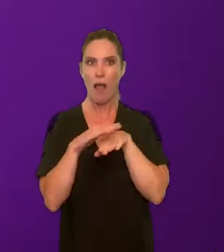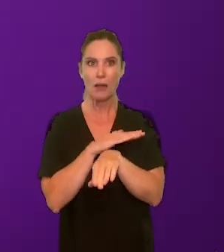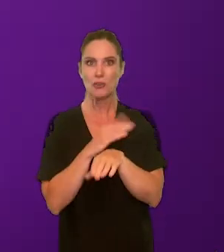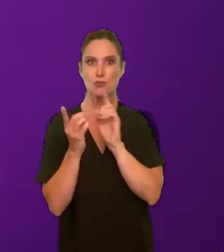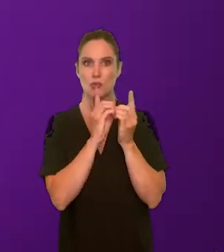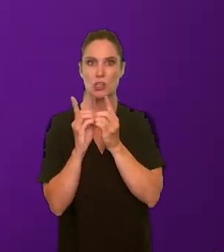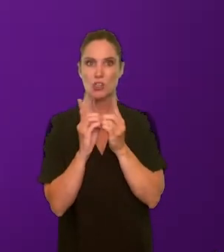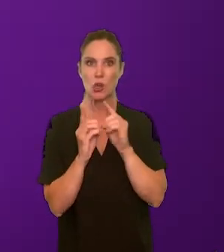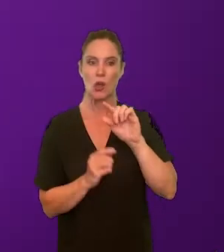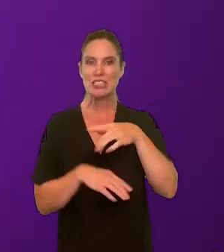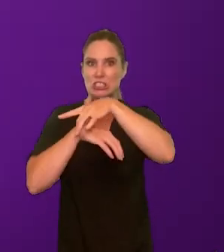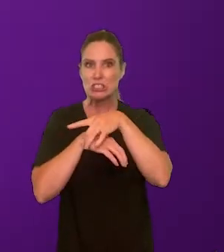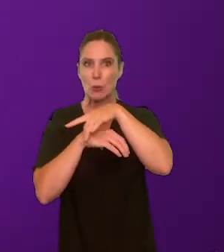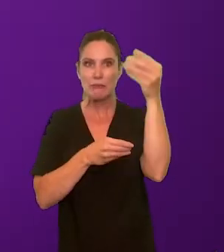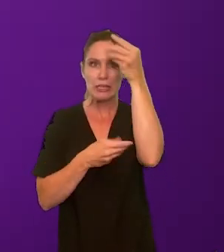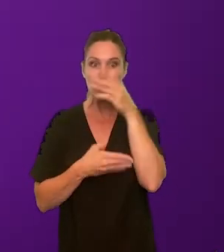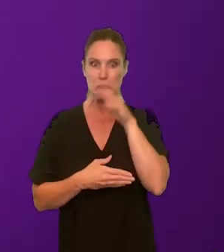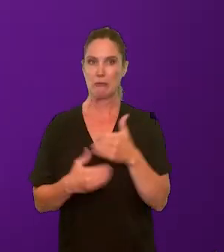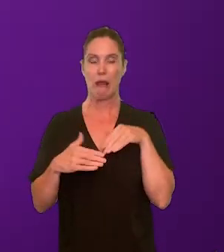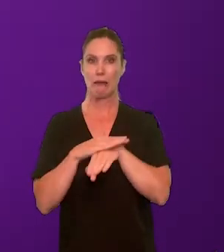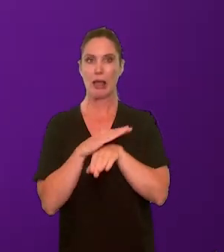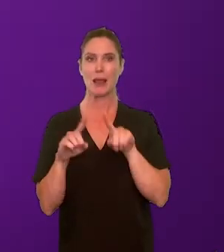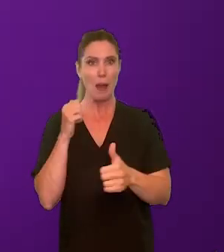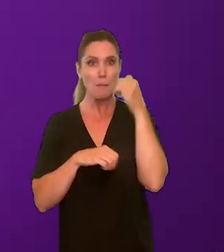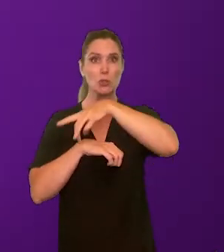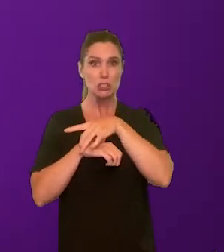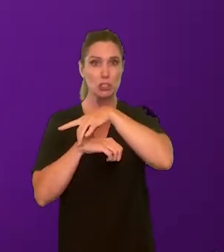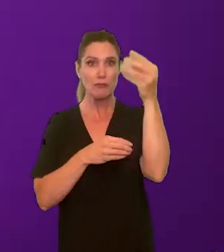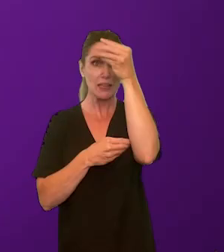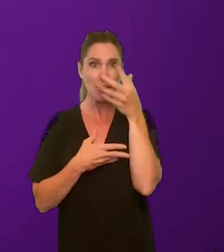But most geographic information is presented exclusively in the digital format.